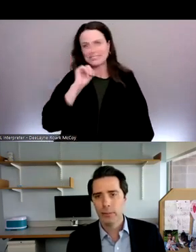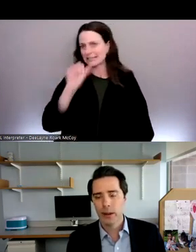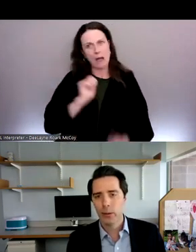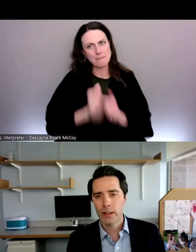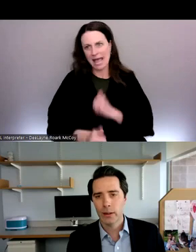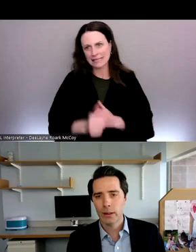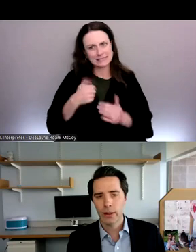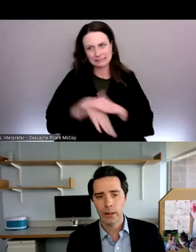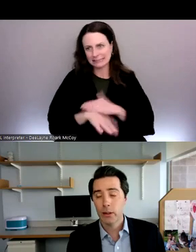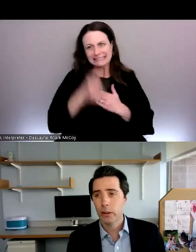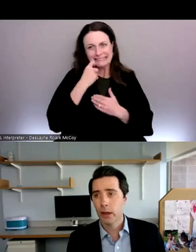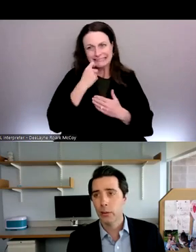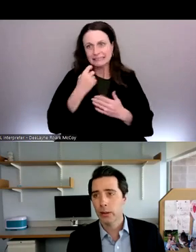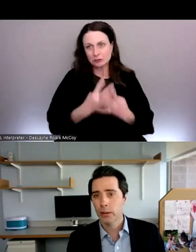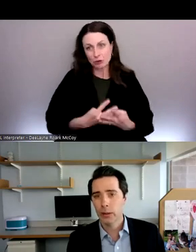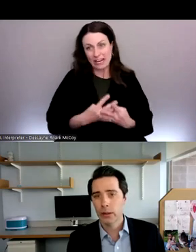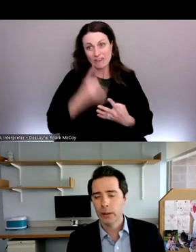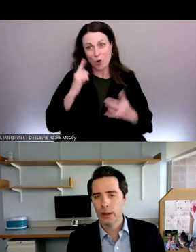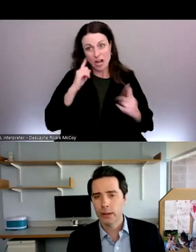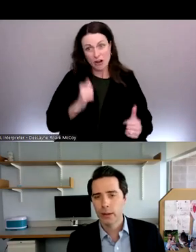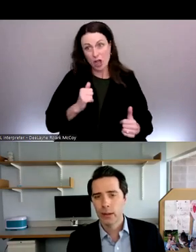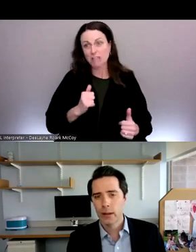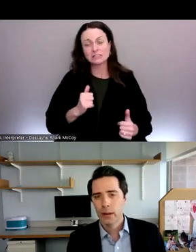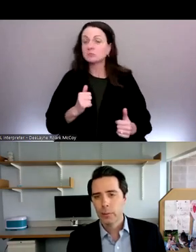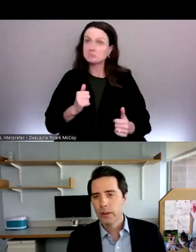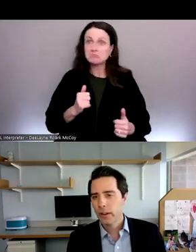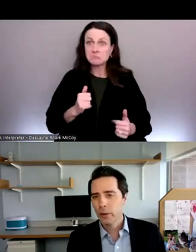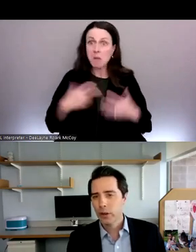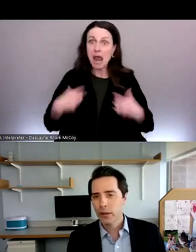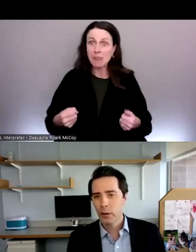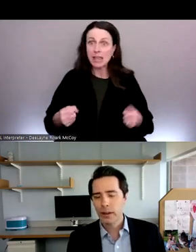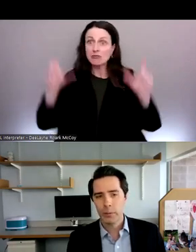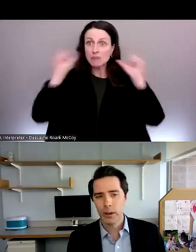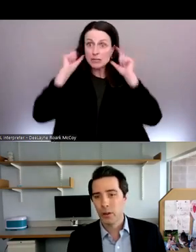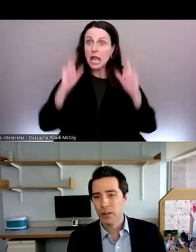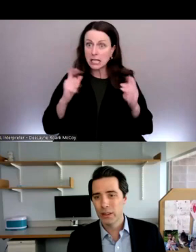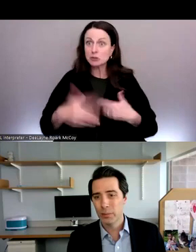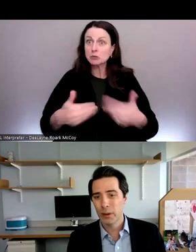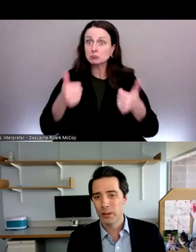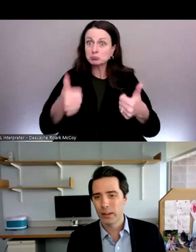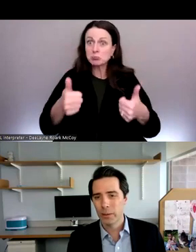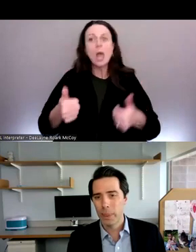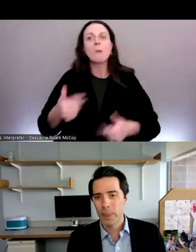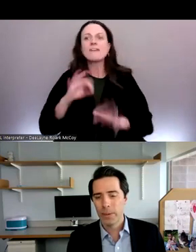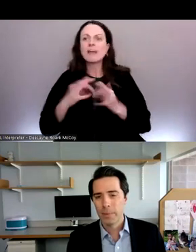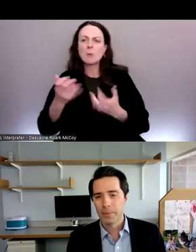otherwise healthy and is doing great with with hearing aids but the family wanted to know about the